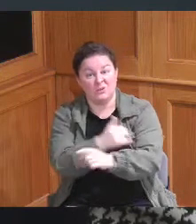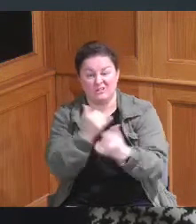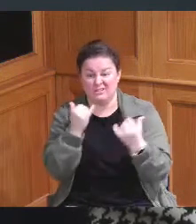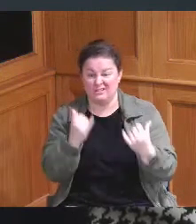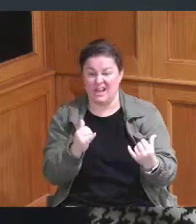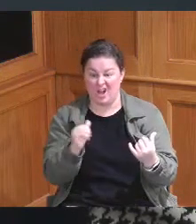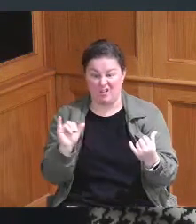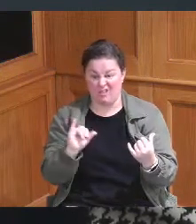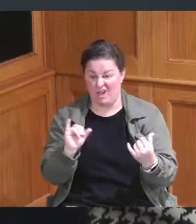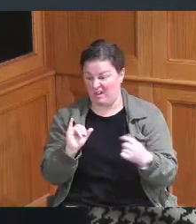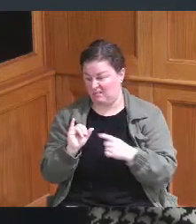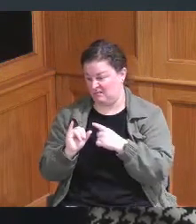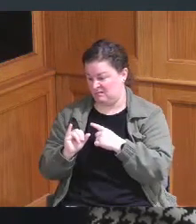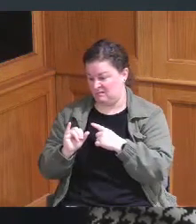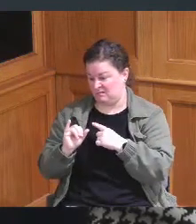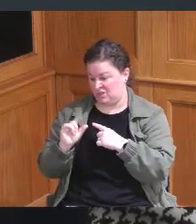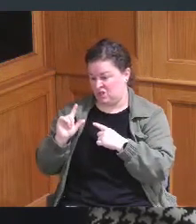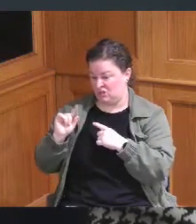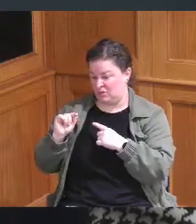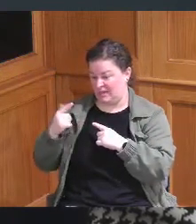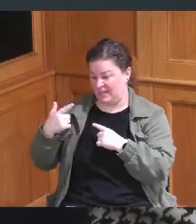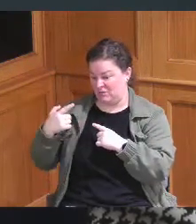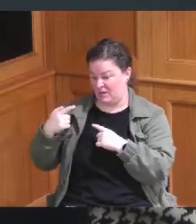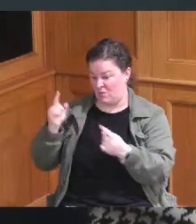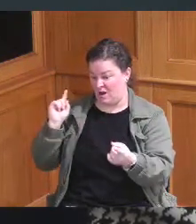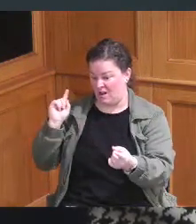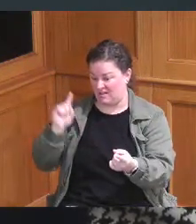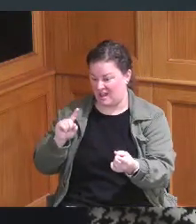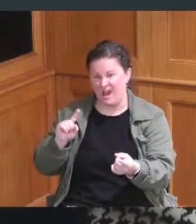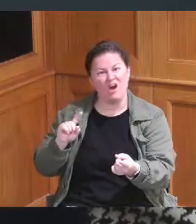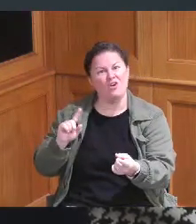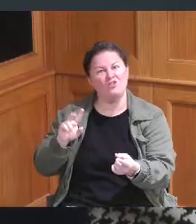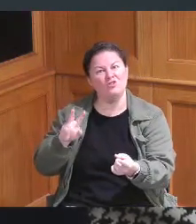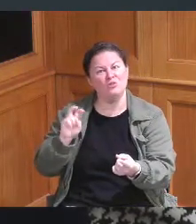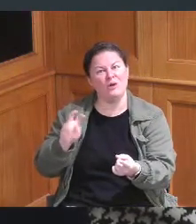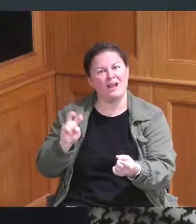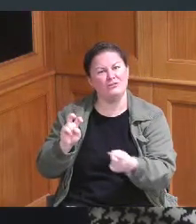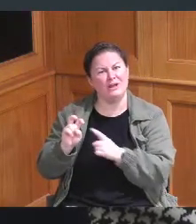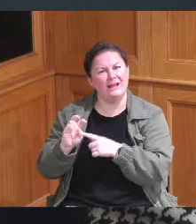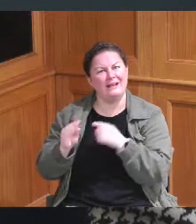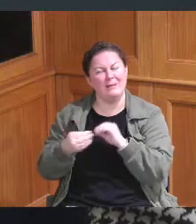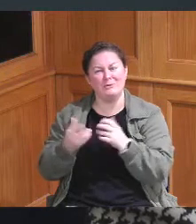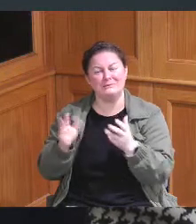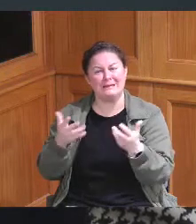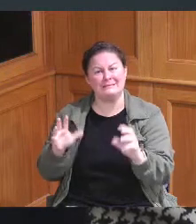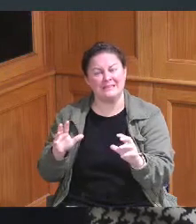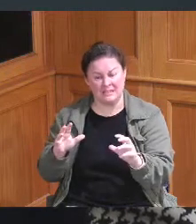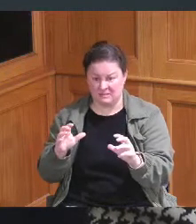'20 and '21. and I'm just wondering are people being more precautionary or why do you think the